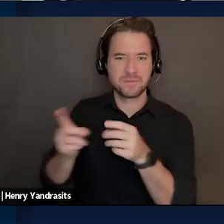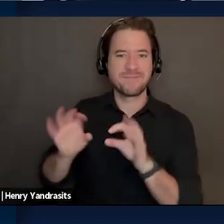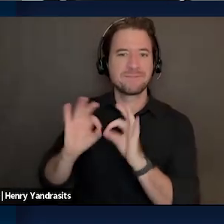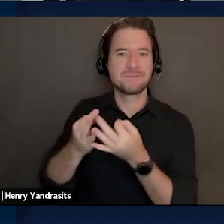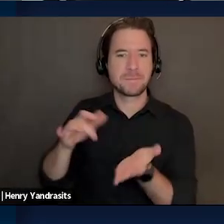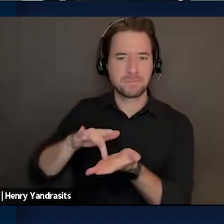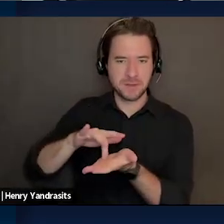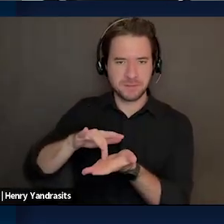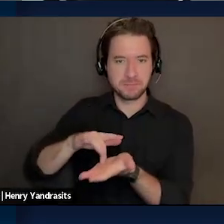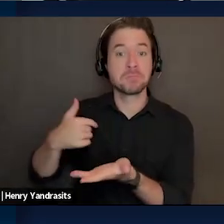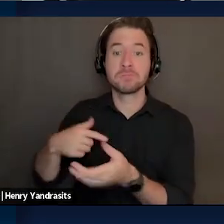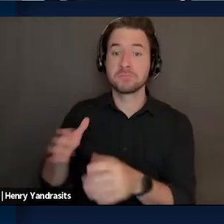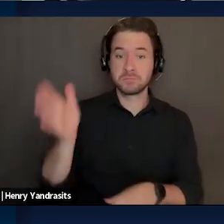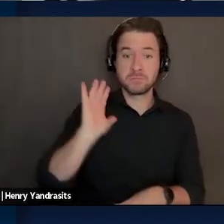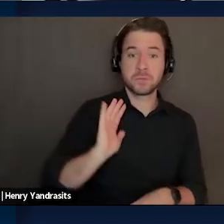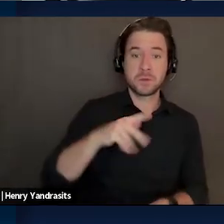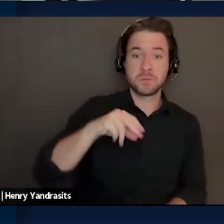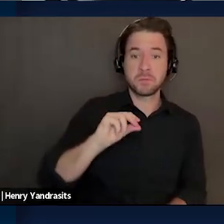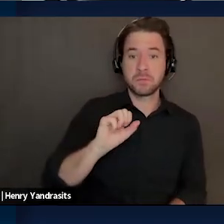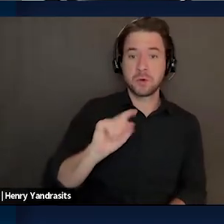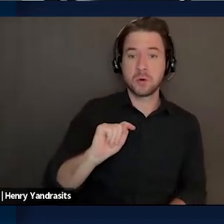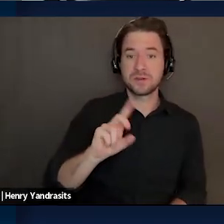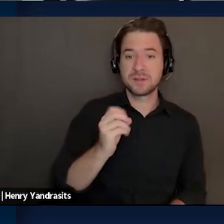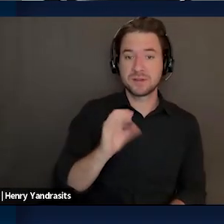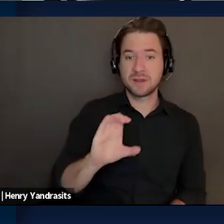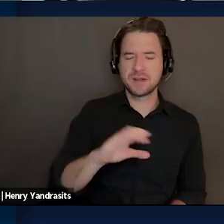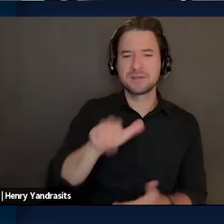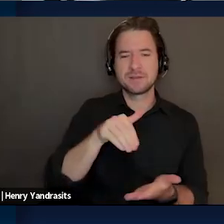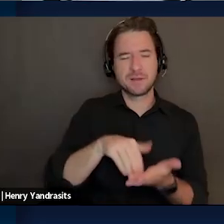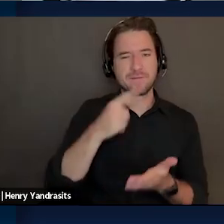And I'm also a former postdoc with the Center for Disability Health and Wellness.